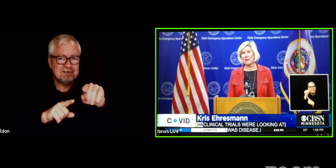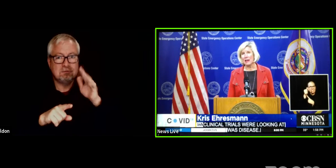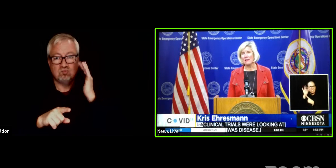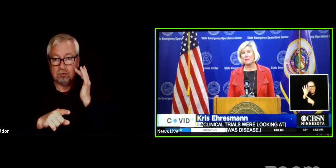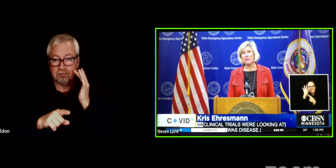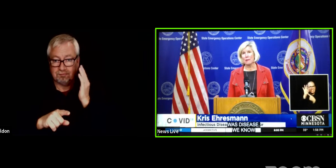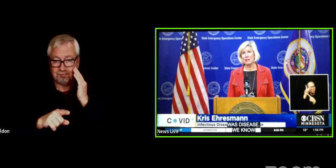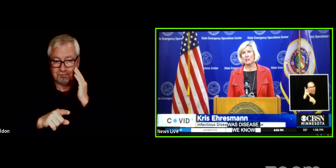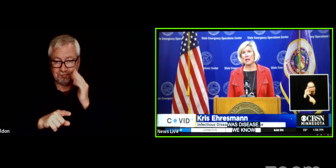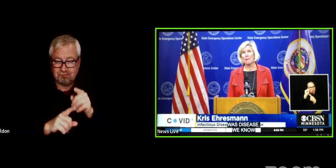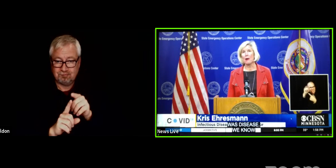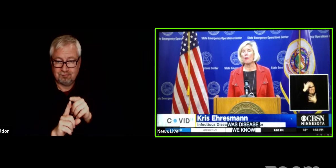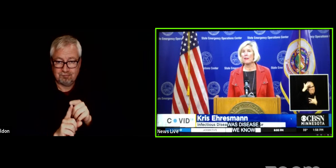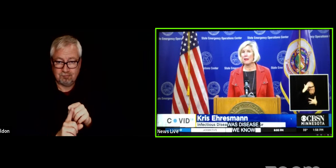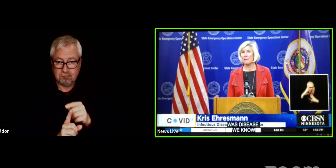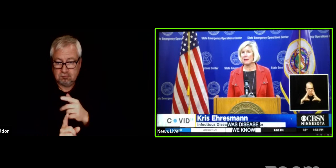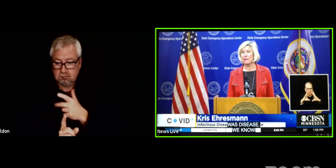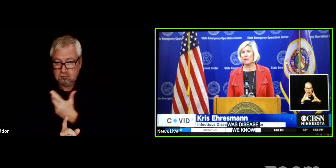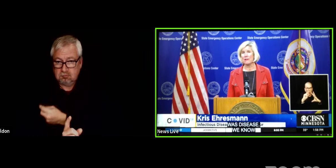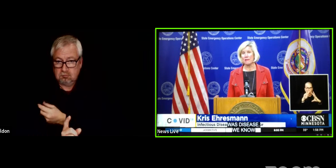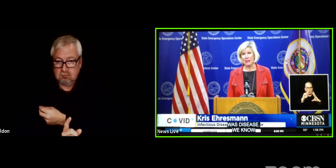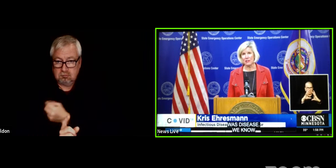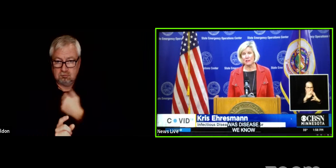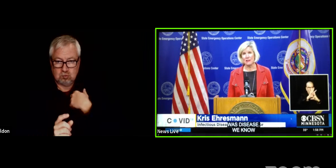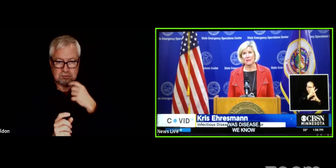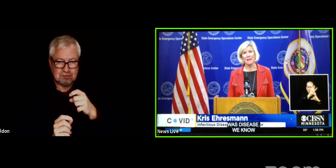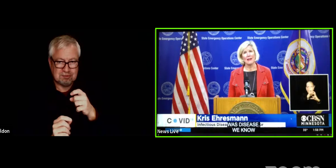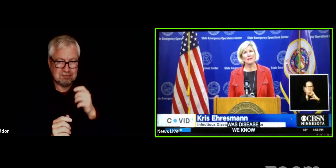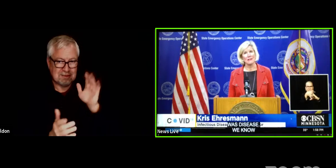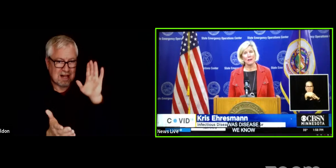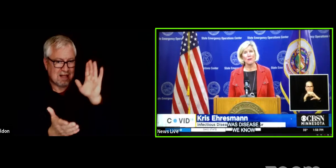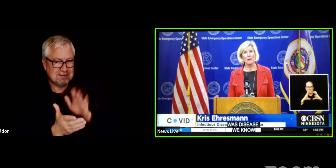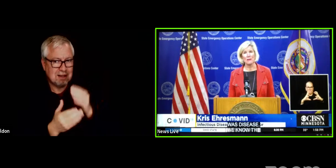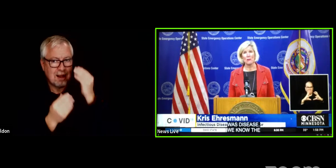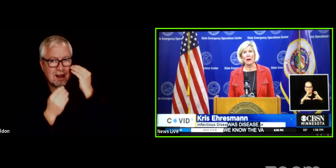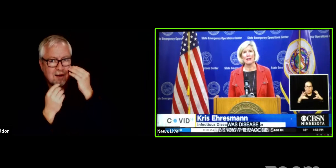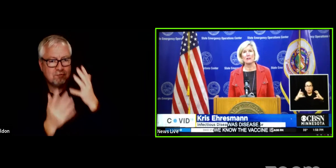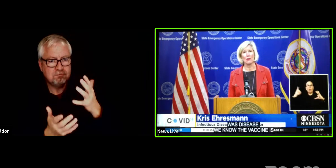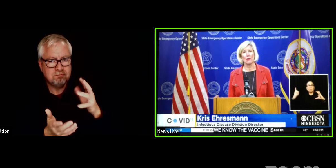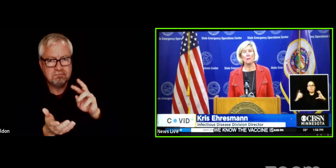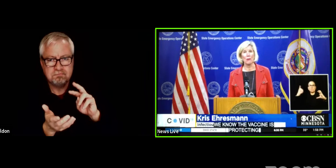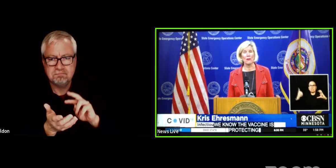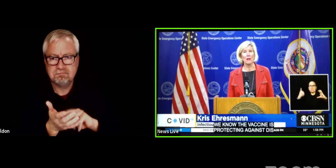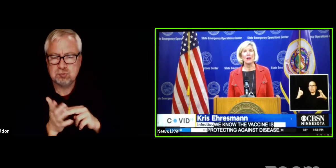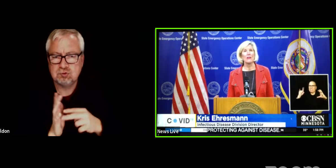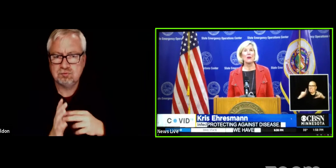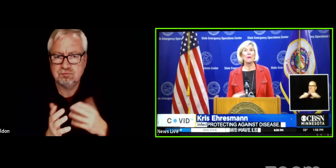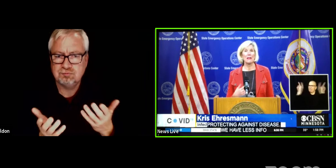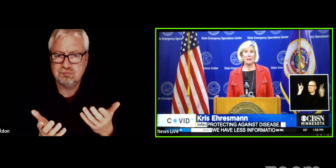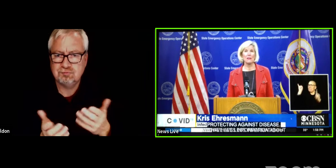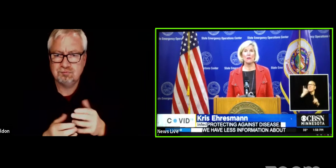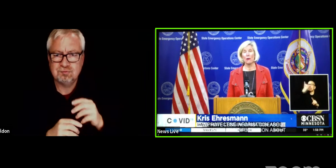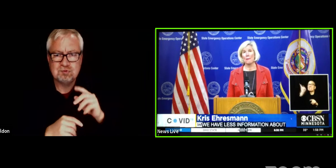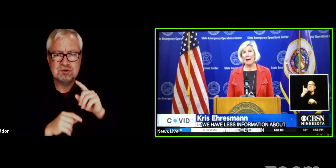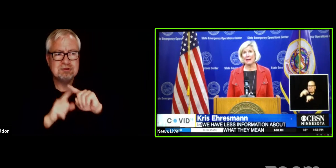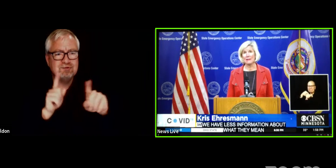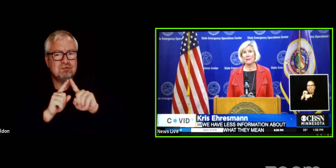LESS INFORMATION ABOUT WHAT THEY MEAN FOR INFECTIOUSNESS AND THAT'S ANOTHER REASON WHY IT'S SO IMPORTANT THAT WE CONTINUE TO WEAR MASKS AND